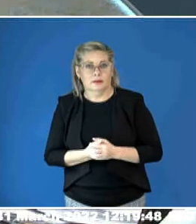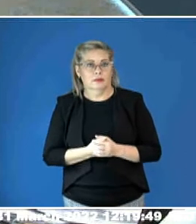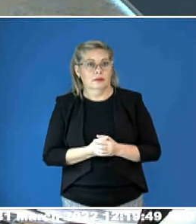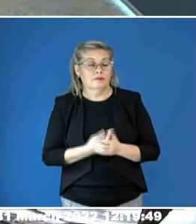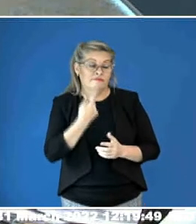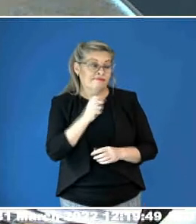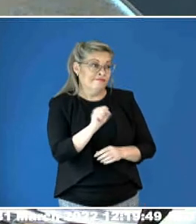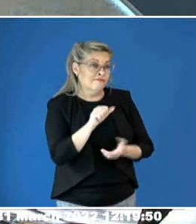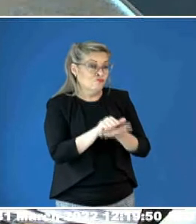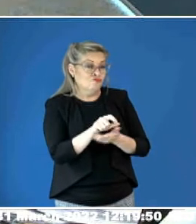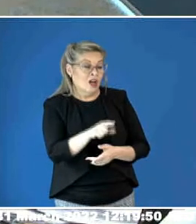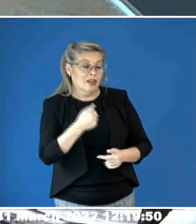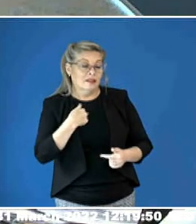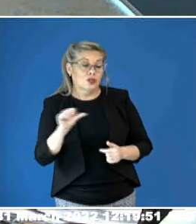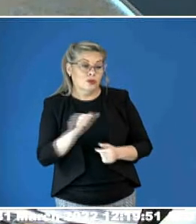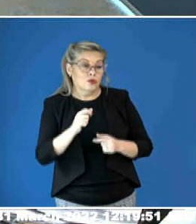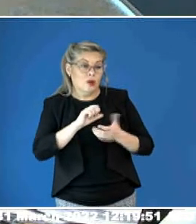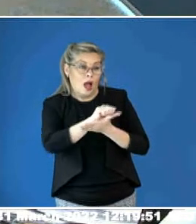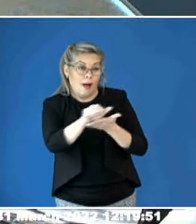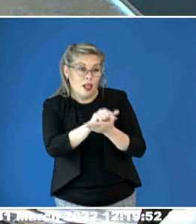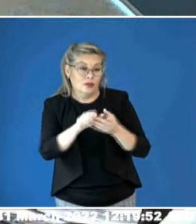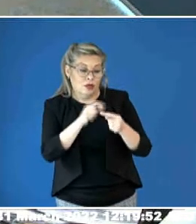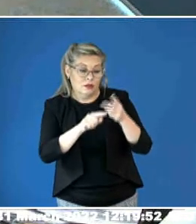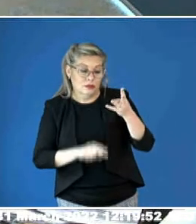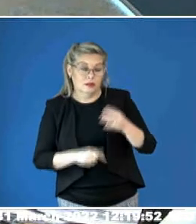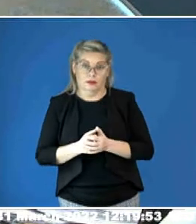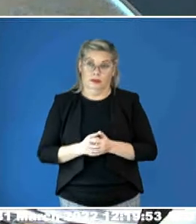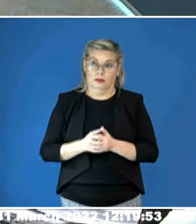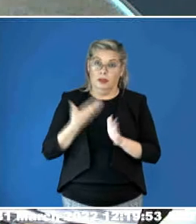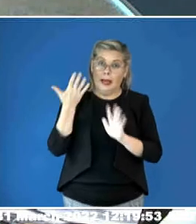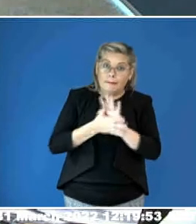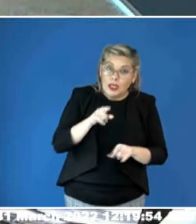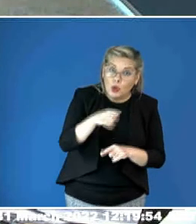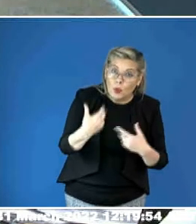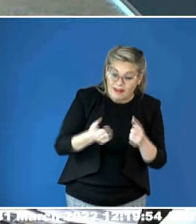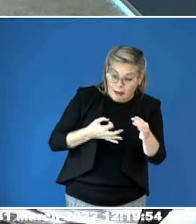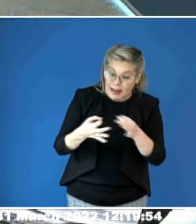which you have agreed today? I haven't yet.